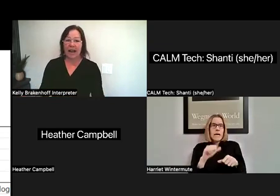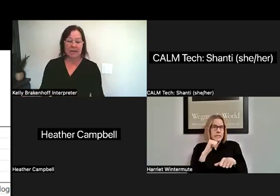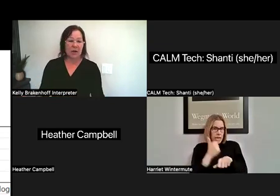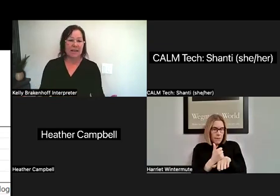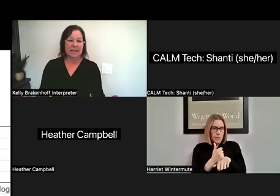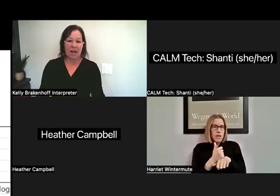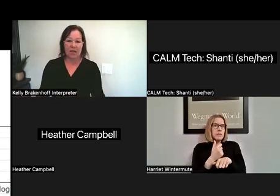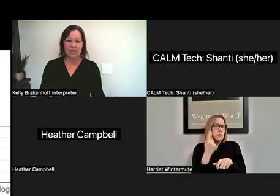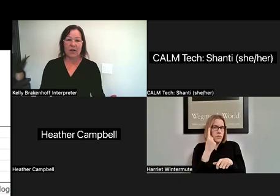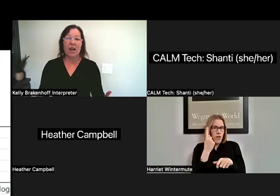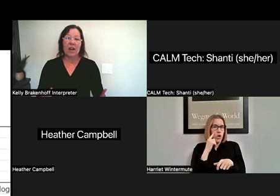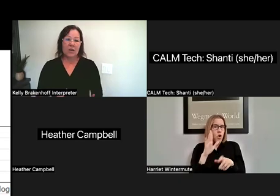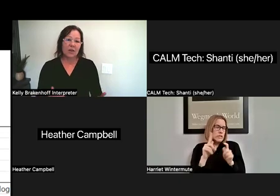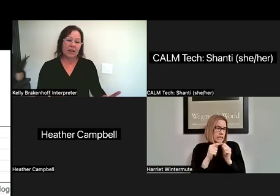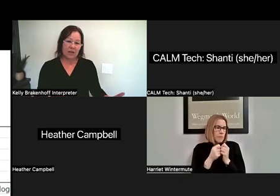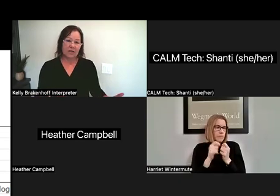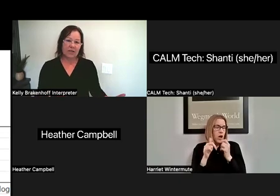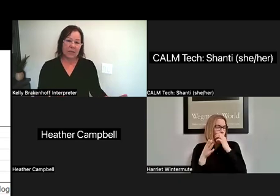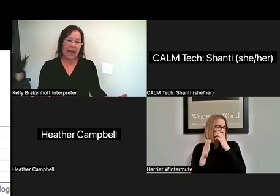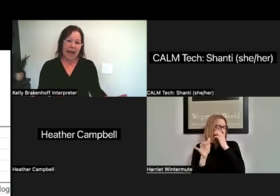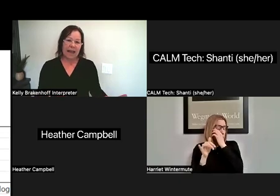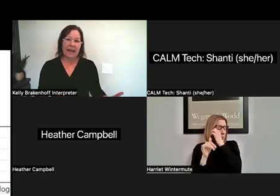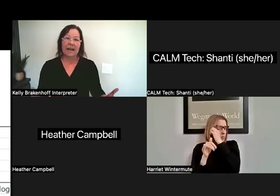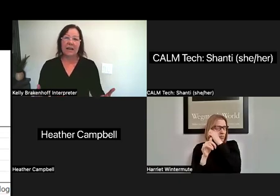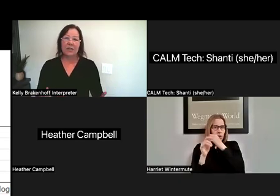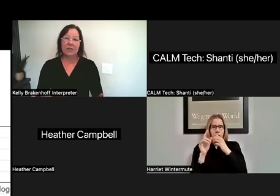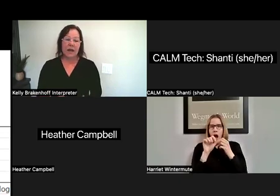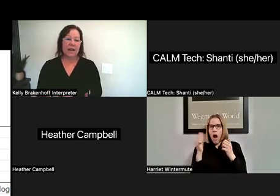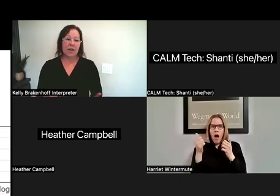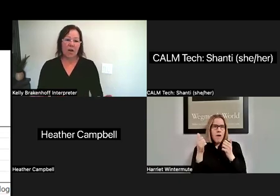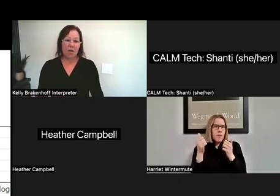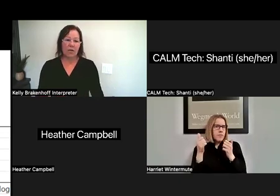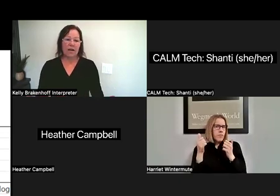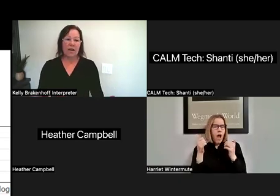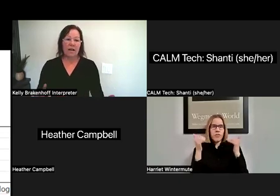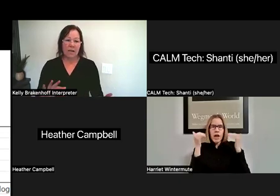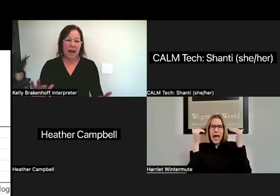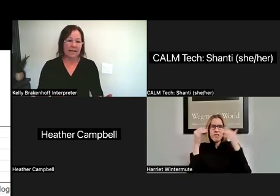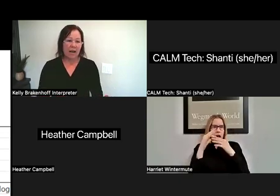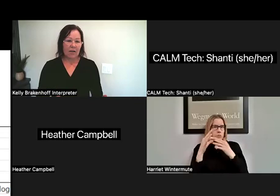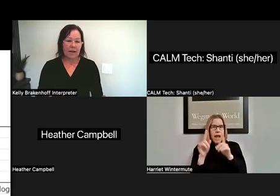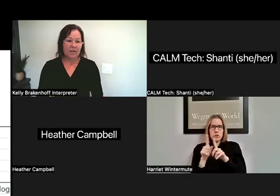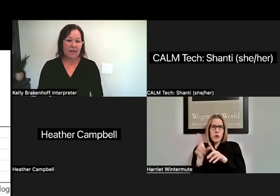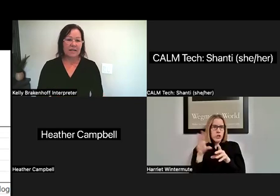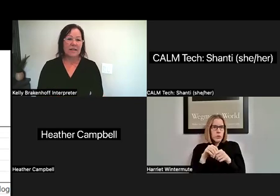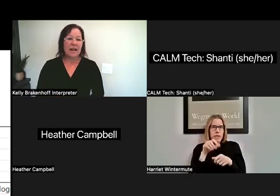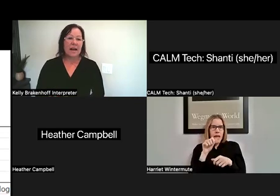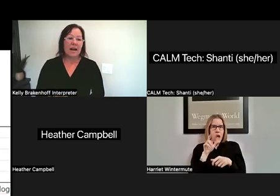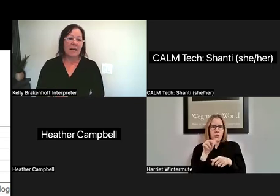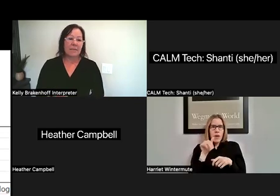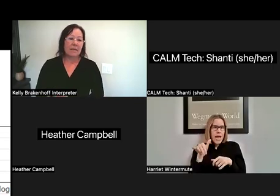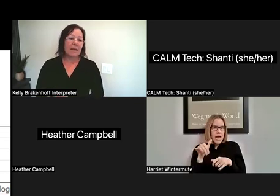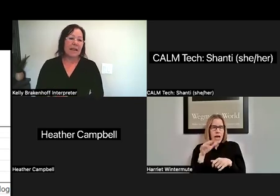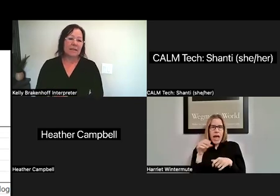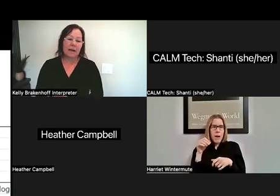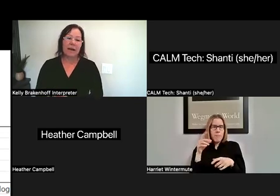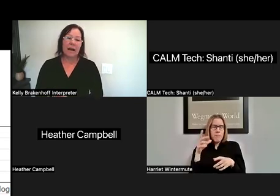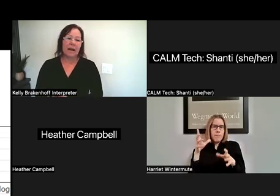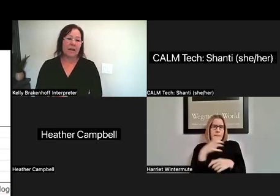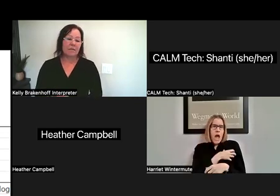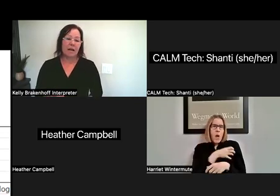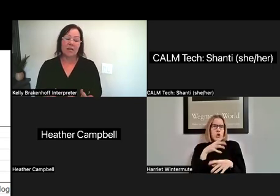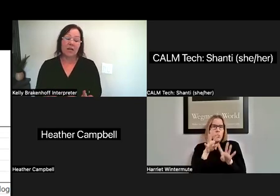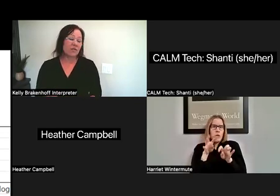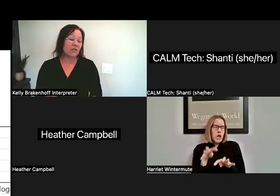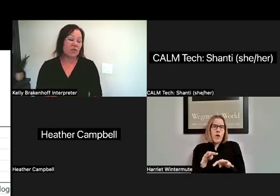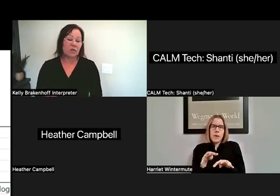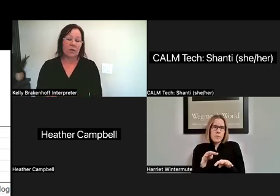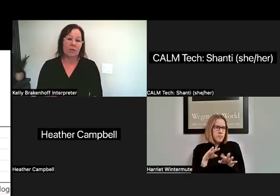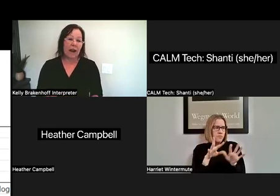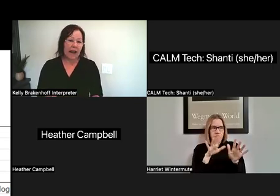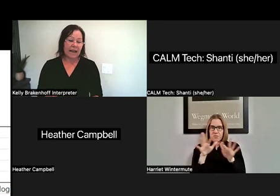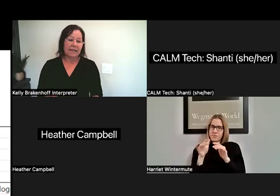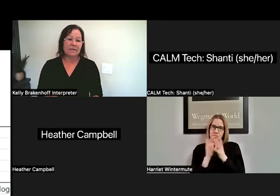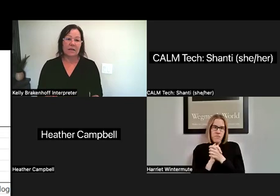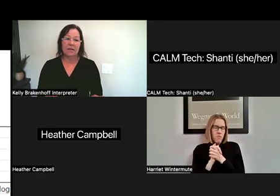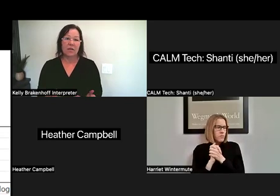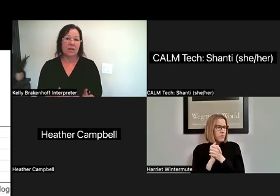expert excel user you could use VBA to make your own Eisenhower matrix. You can also do arrays or